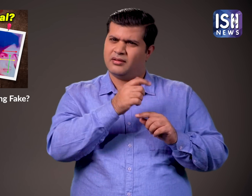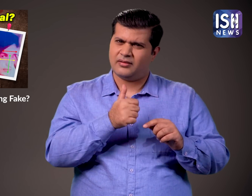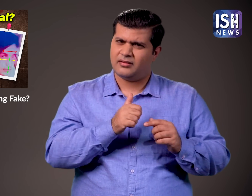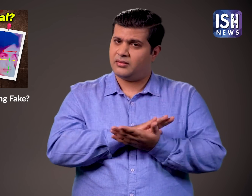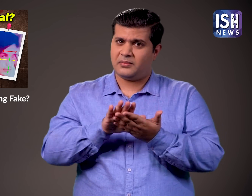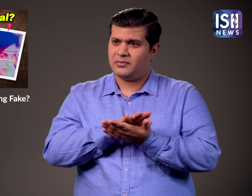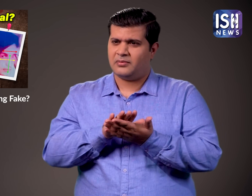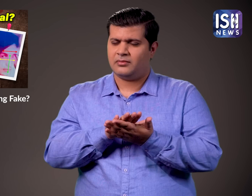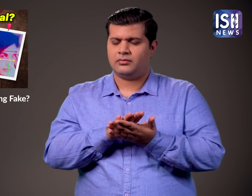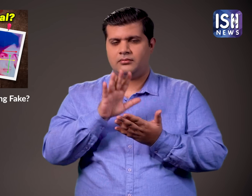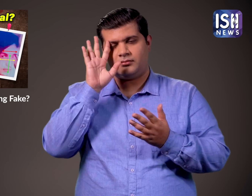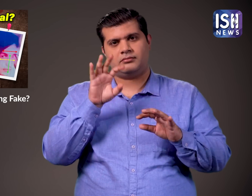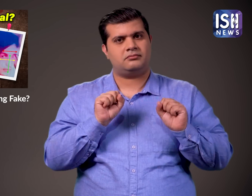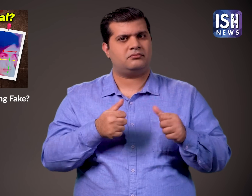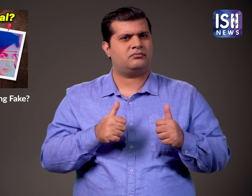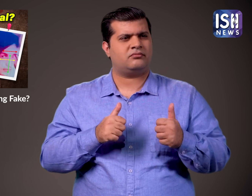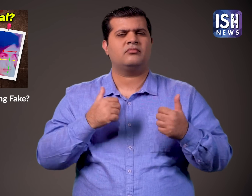No cars, really? Unbelievable!